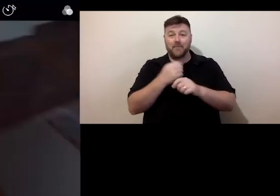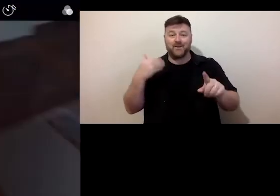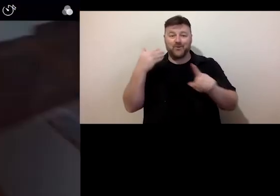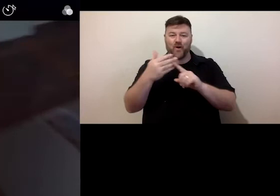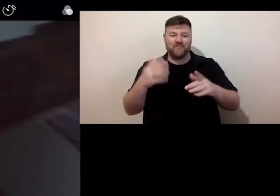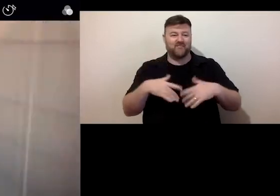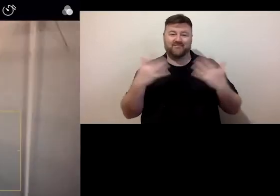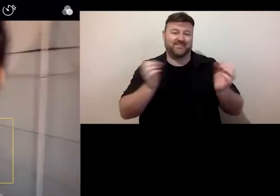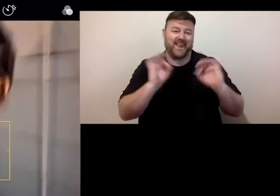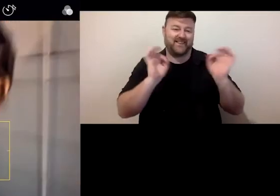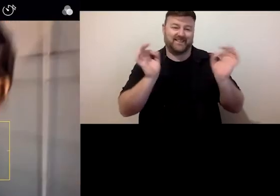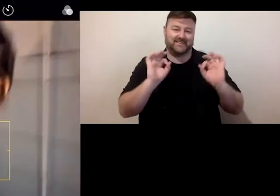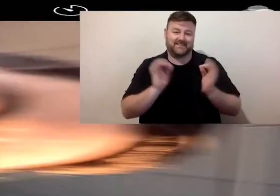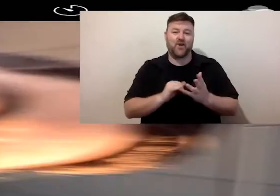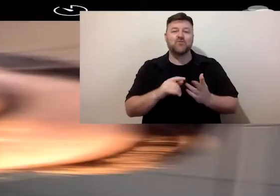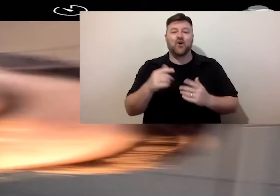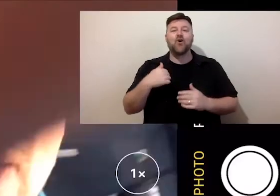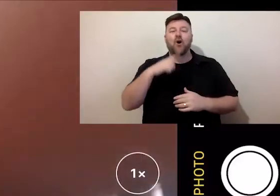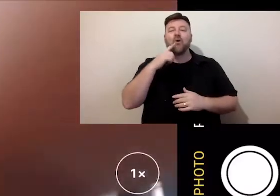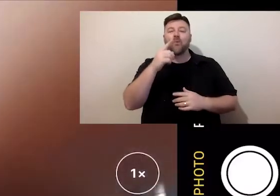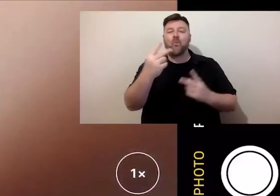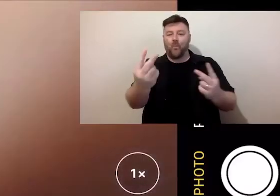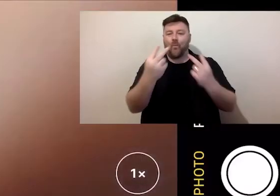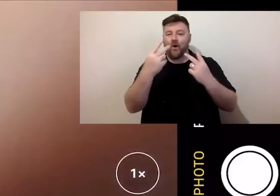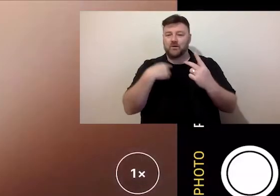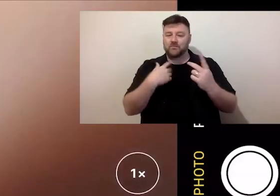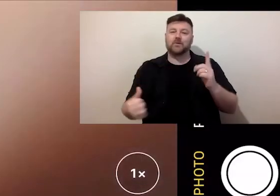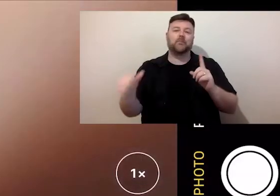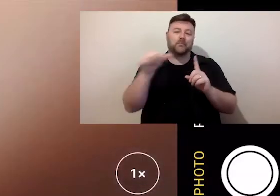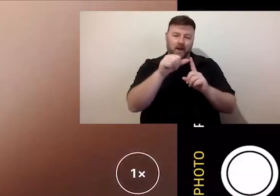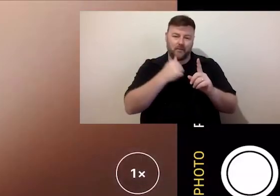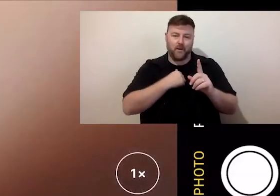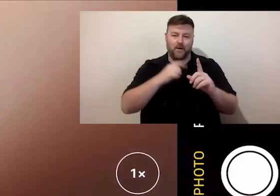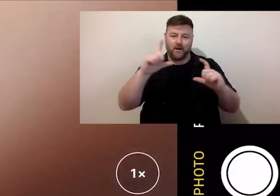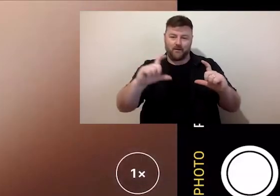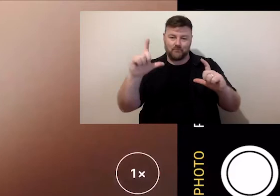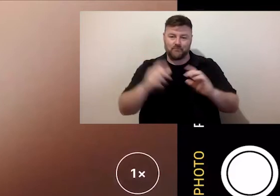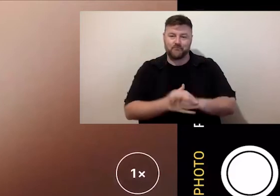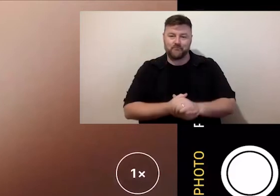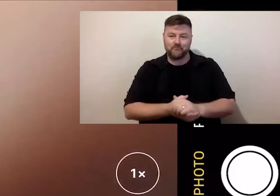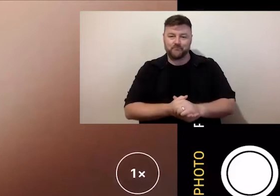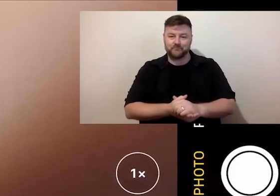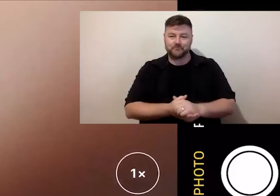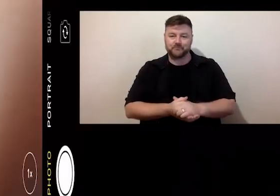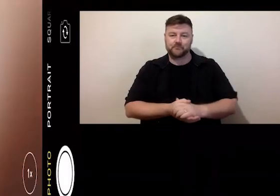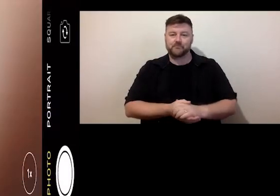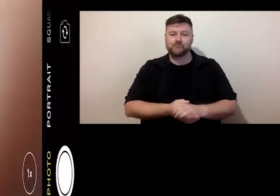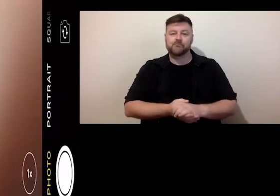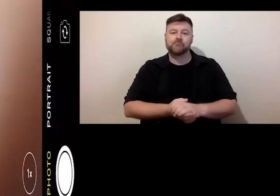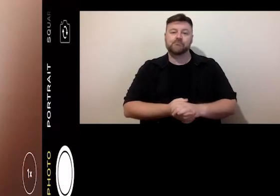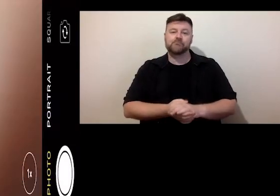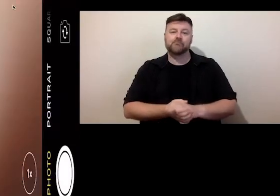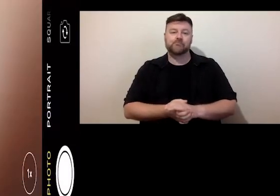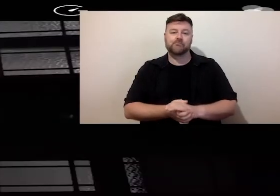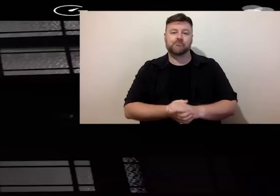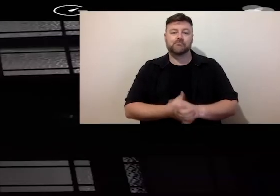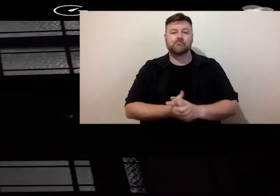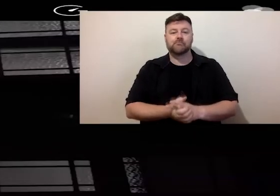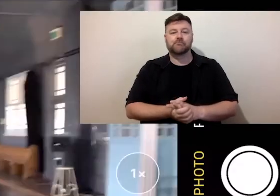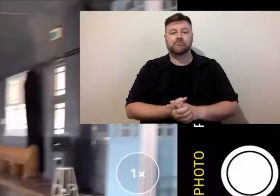So, you can watch me go back in to my camera... ..and try again.